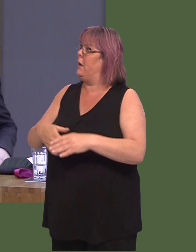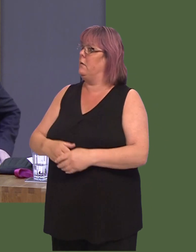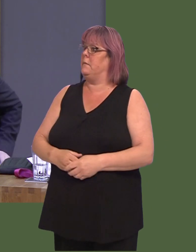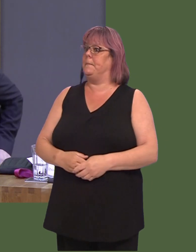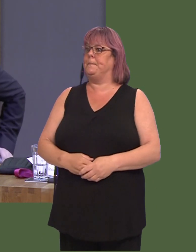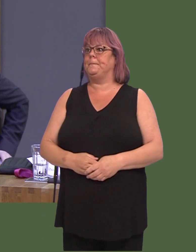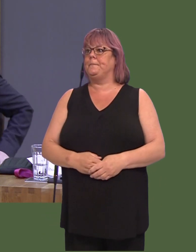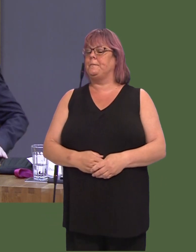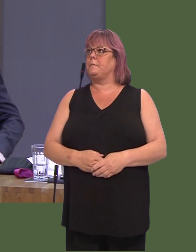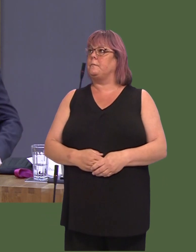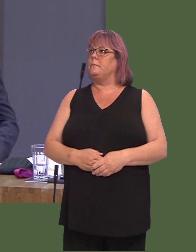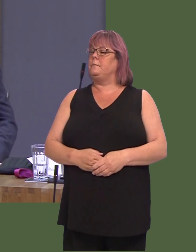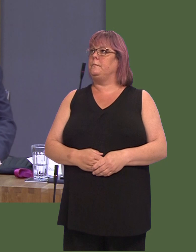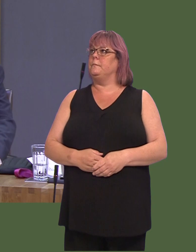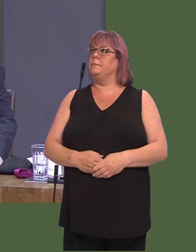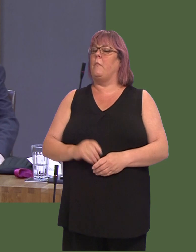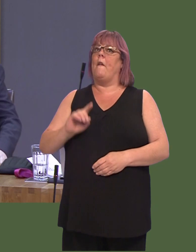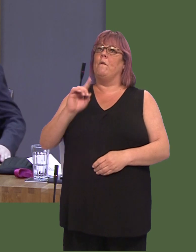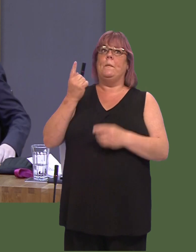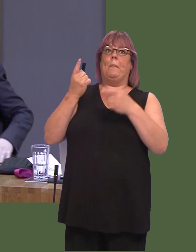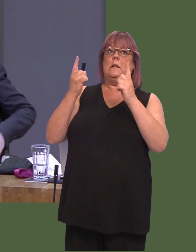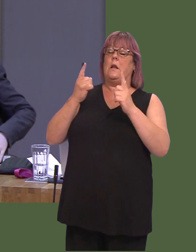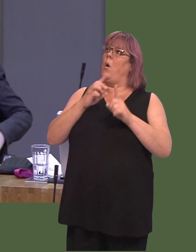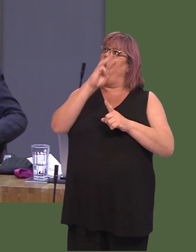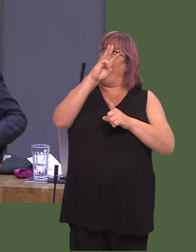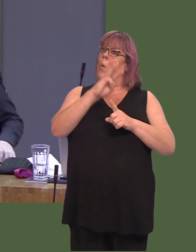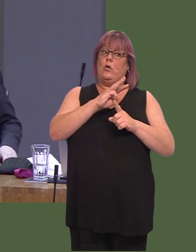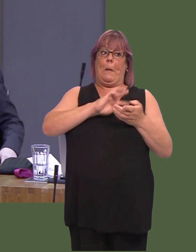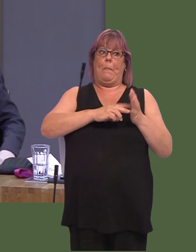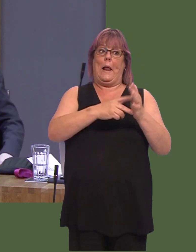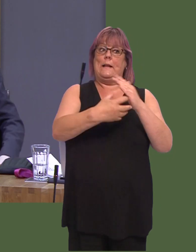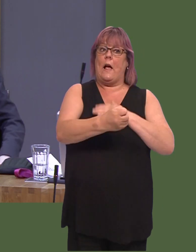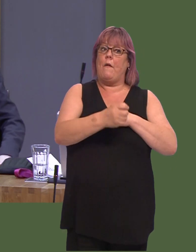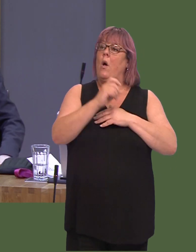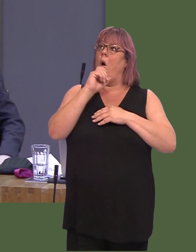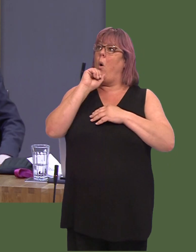First Minister, are there specific Welsh contingency plans, or are you going to leave it up to